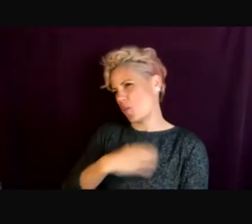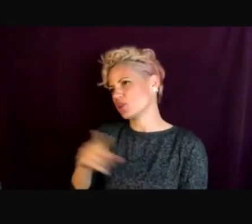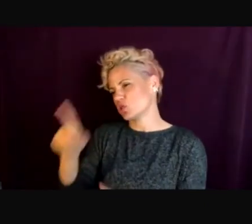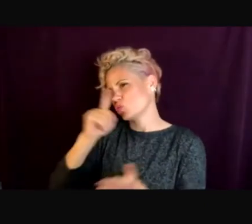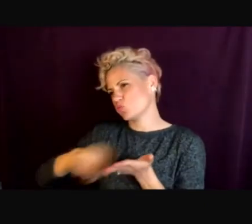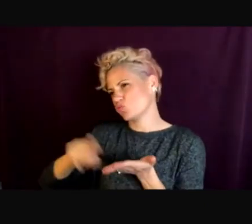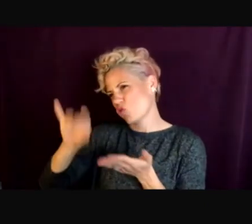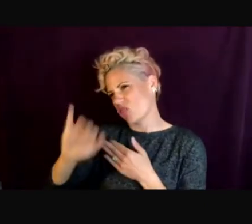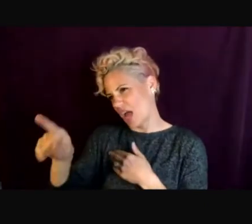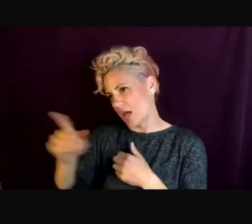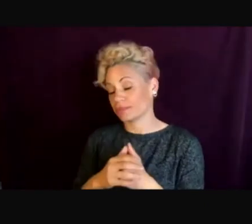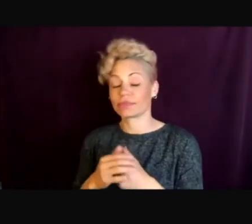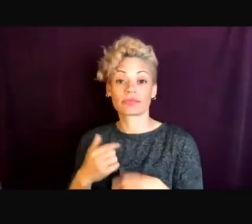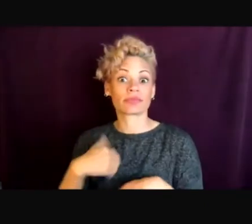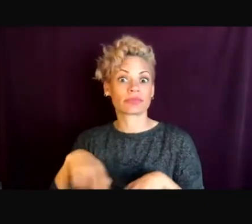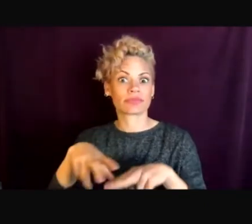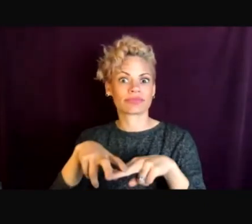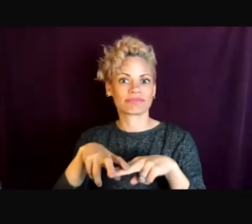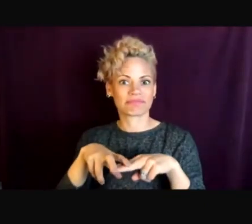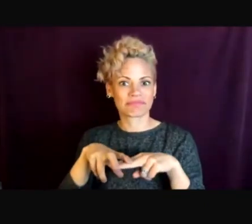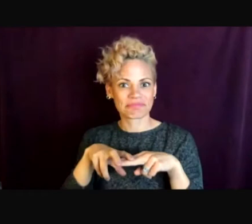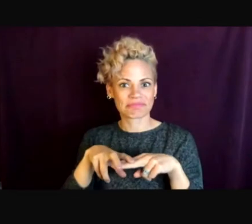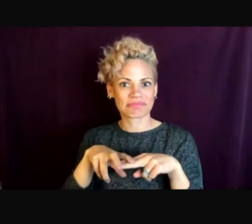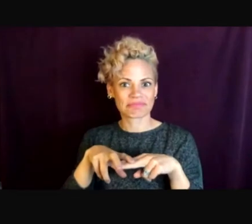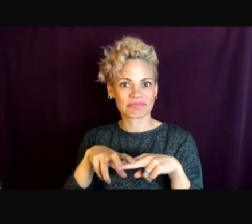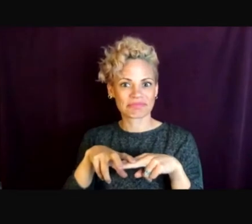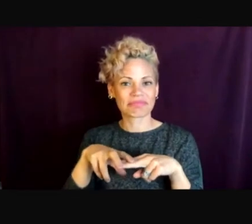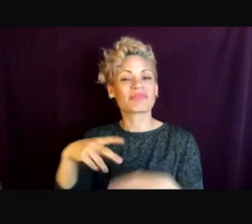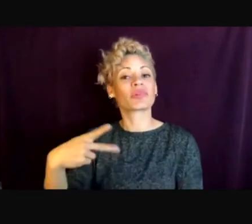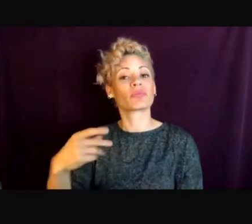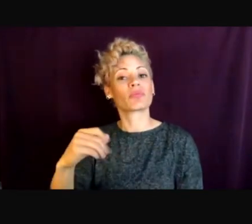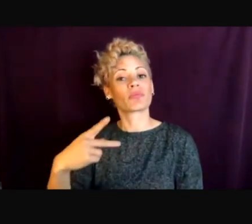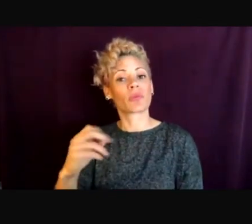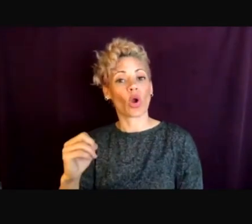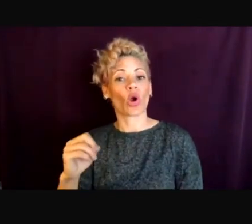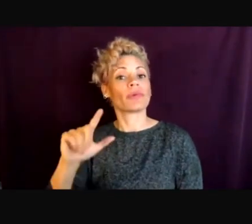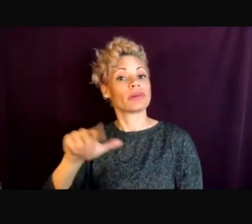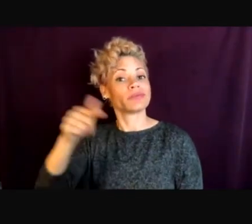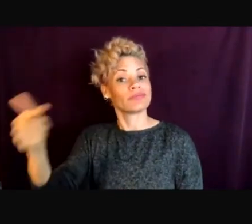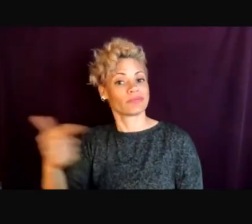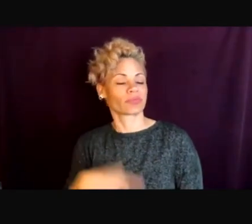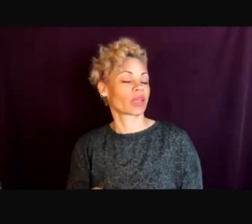I then sat down. He then gave his very boring pre-approved speech.